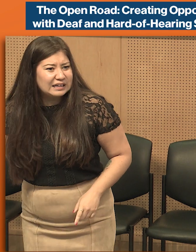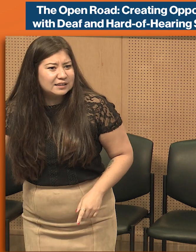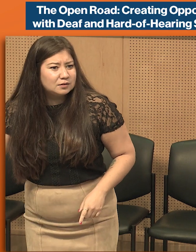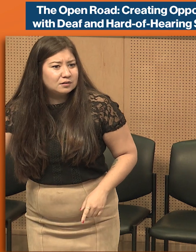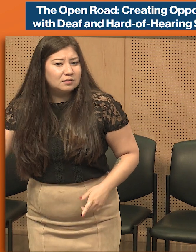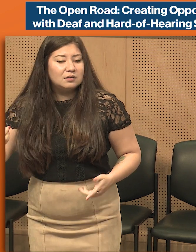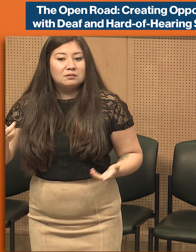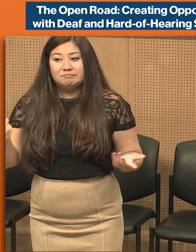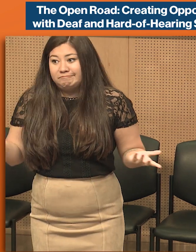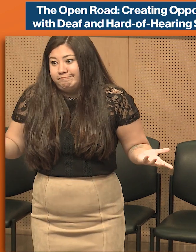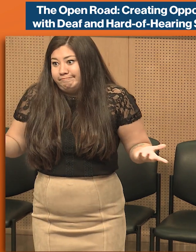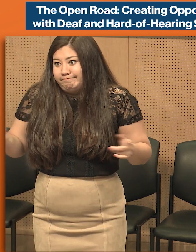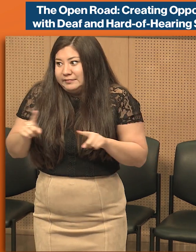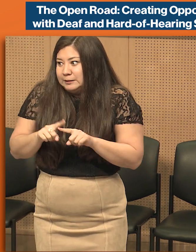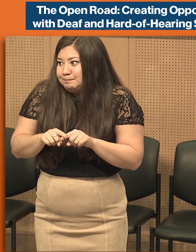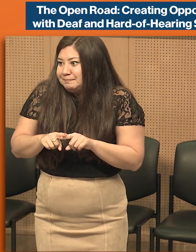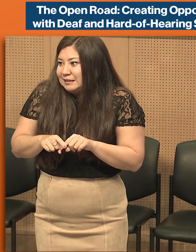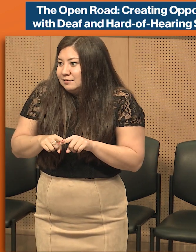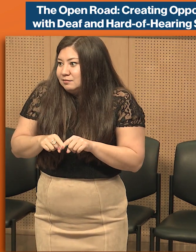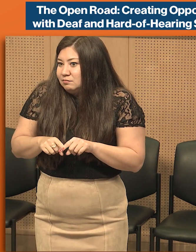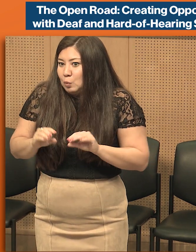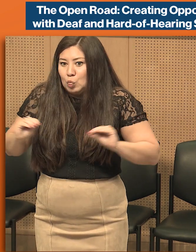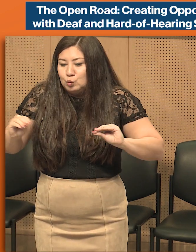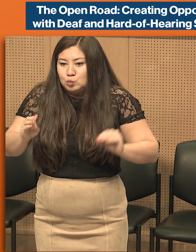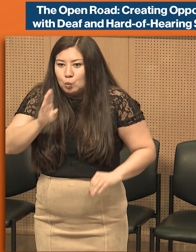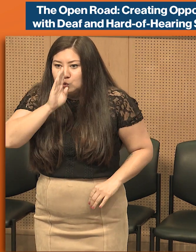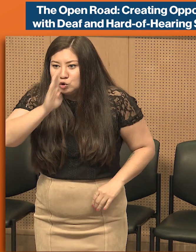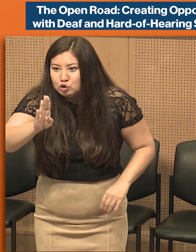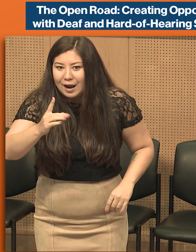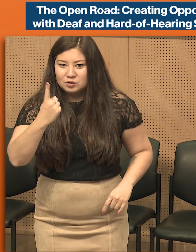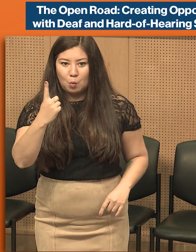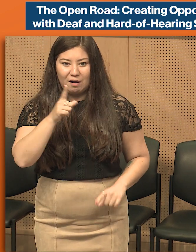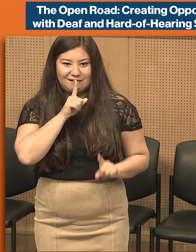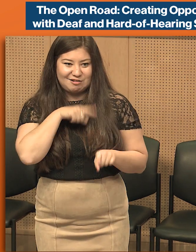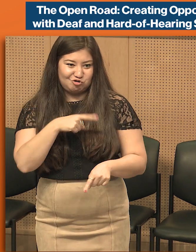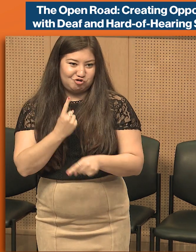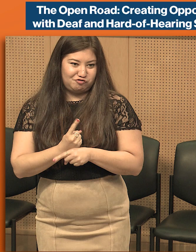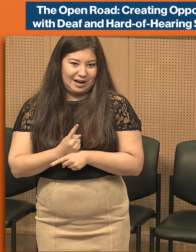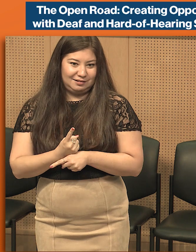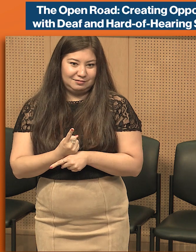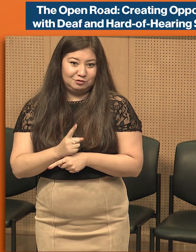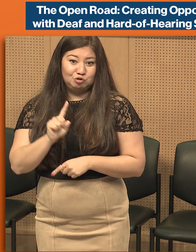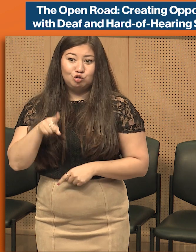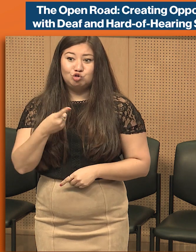but my dad has always been healthy? And there's just not one correct answer